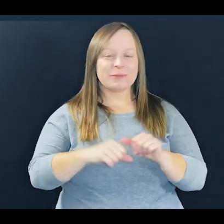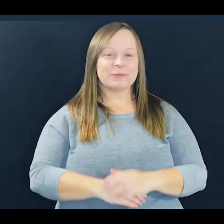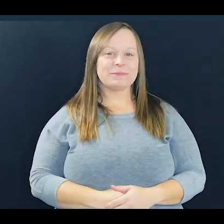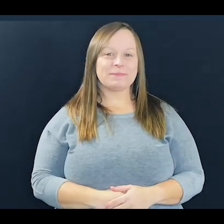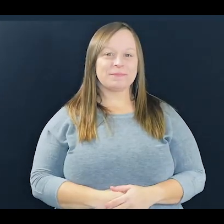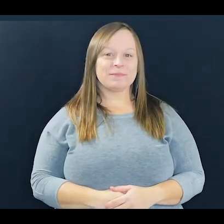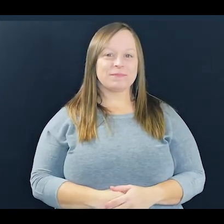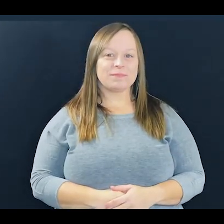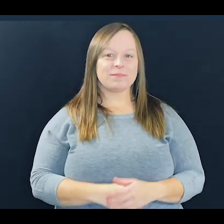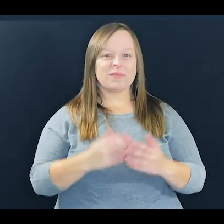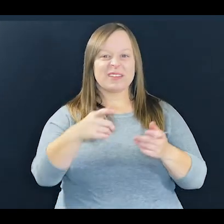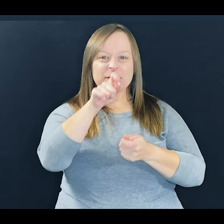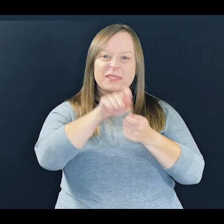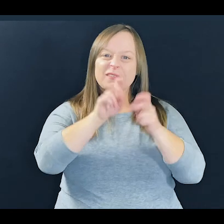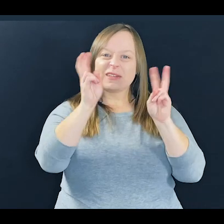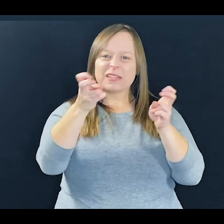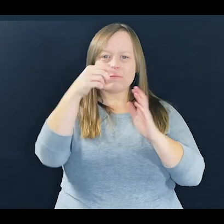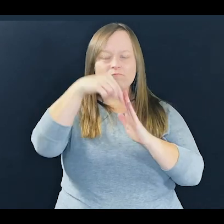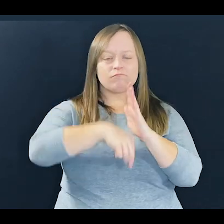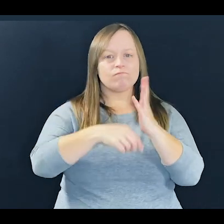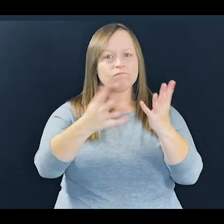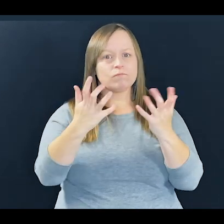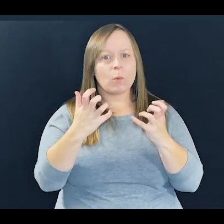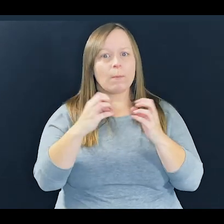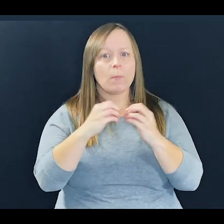and share this post. If there is a subject you would like